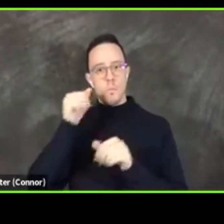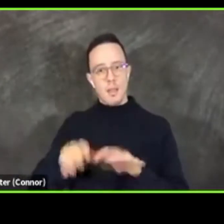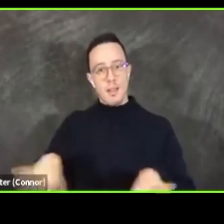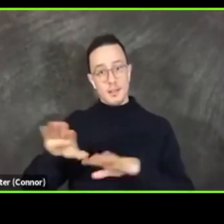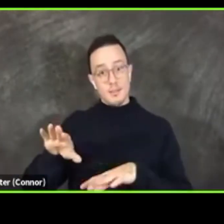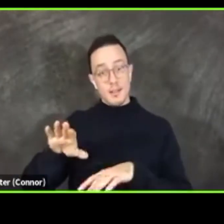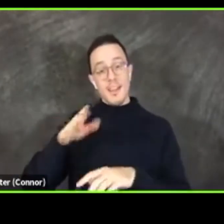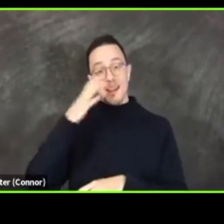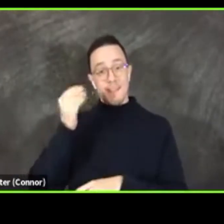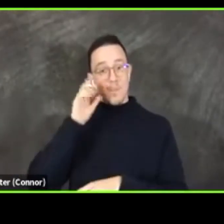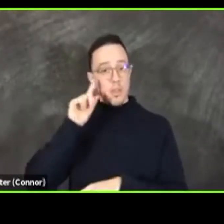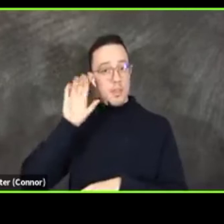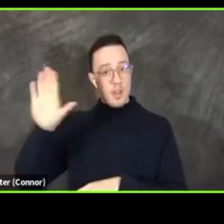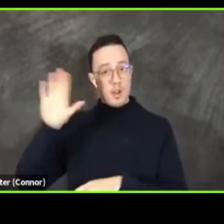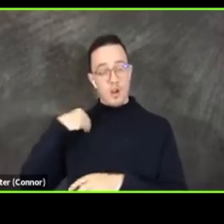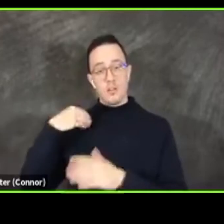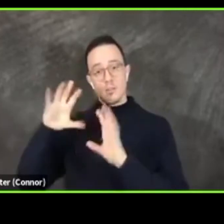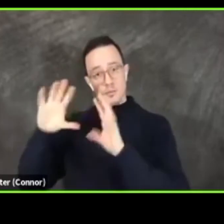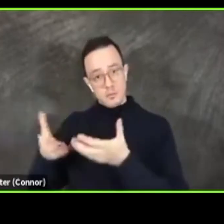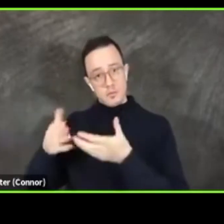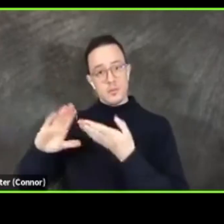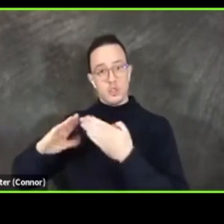PRESENCE OF ALL INDIGENOUS AND FIRST NATIONS PEOPLES IN TURTLE ISLAND.